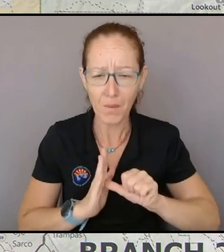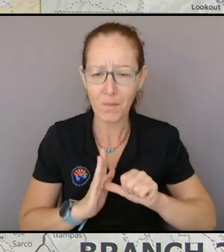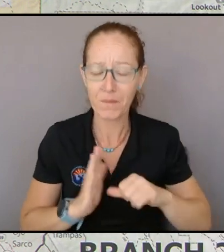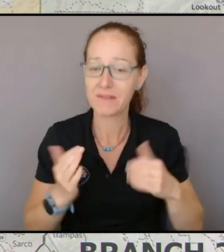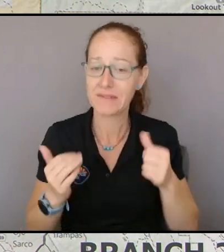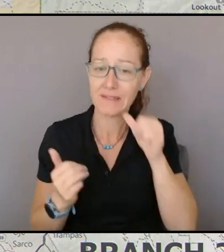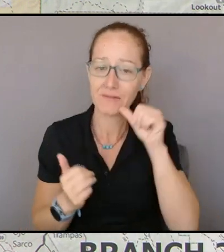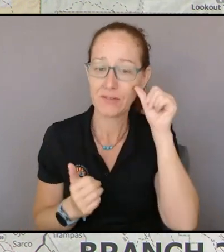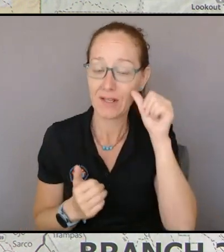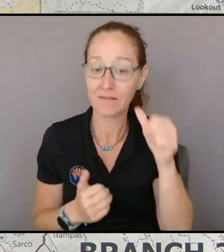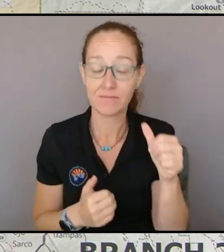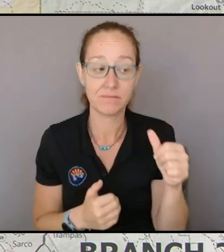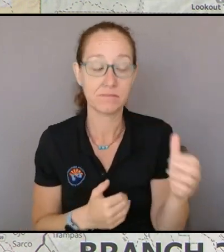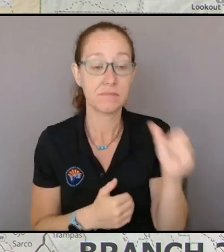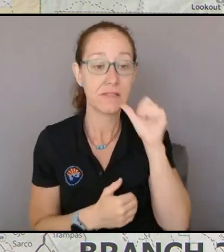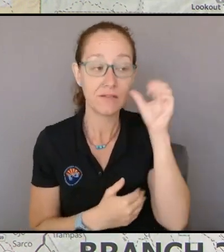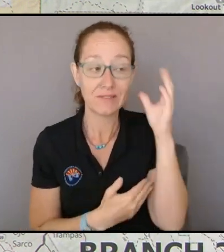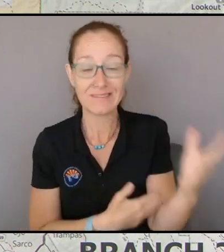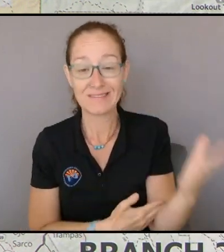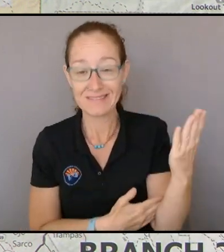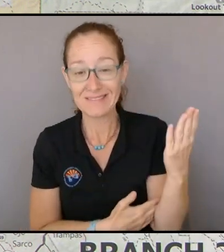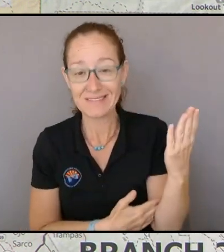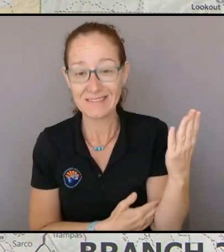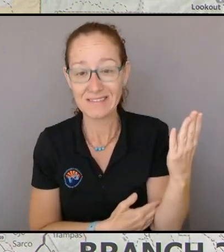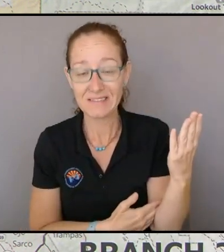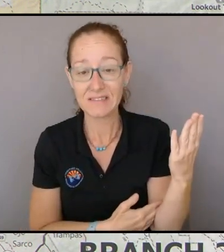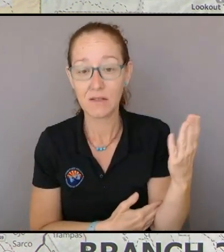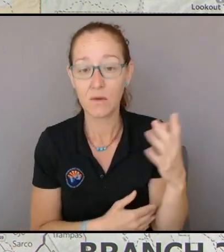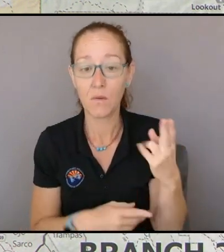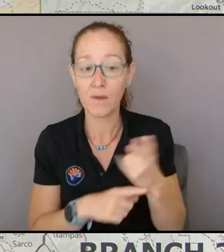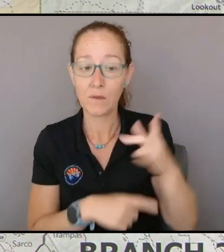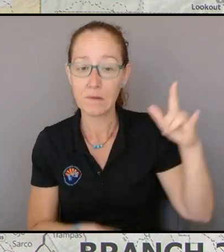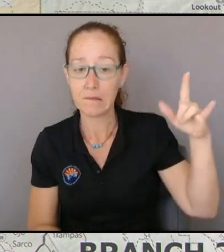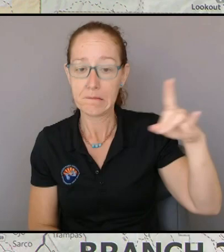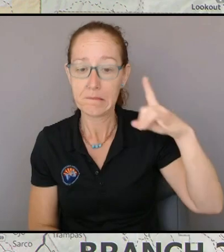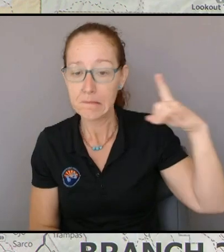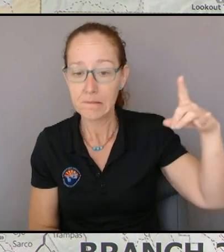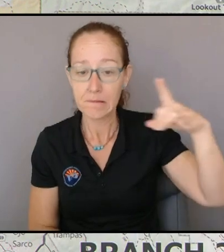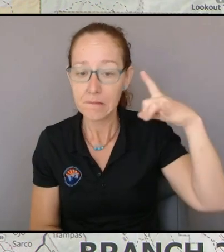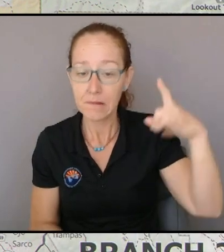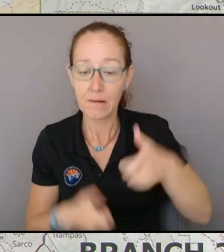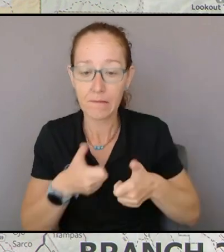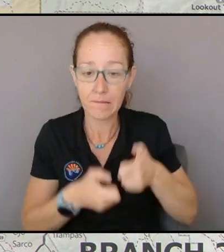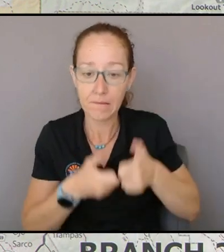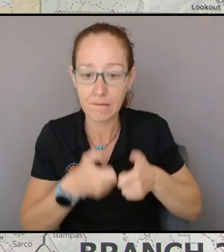spot that we used the unmanned aerial system-- the drone-- with its infrared camera to guide a hot shot crew into. Later during